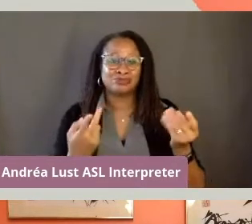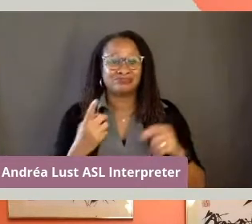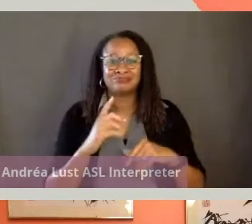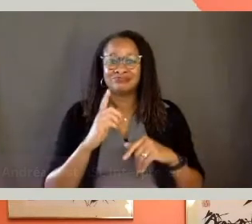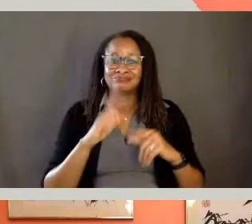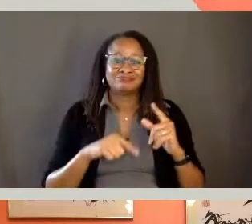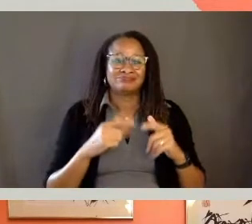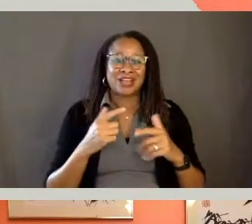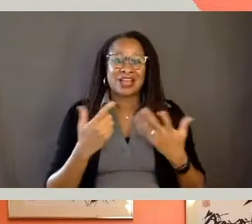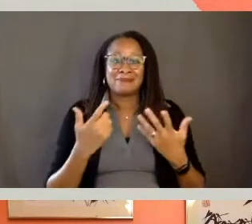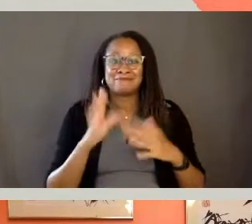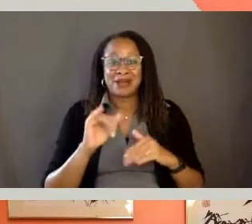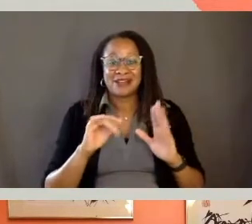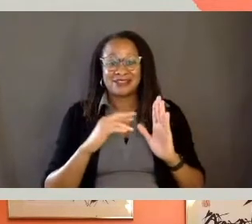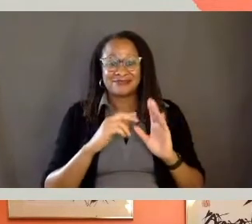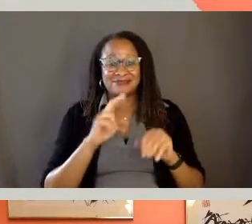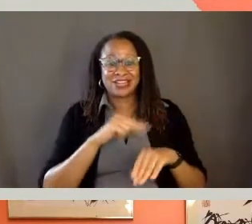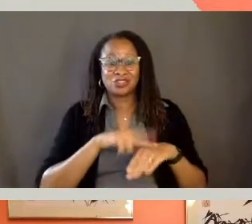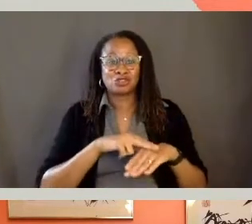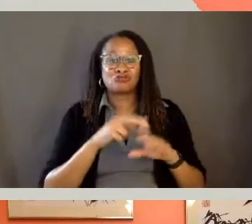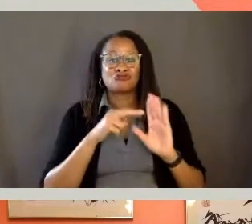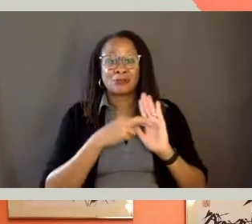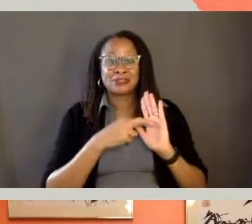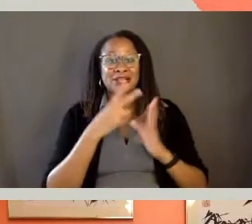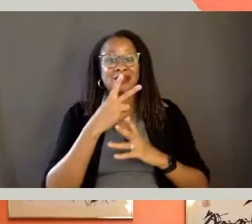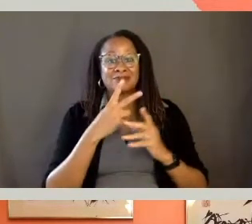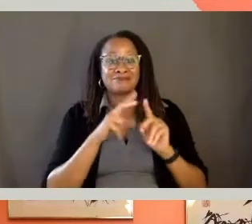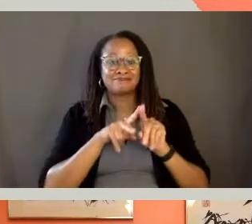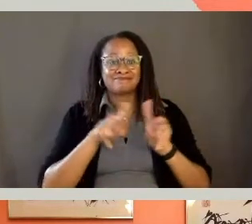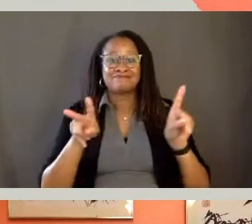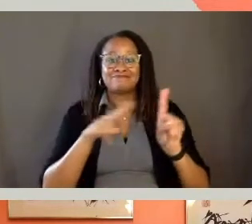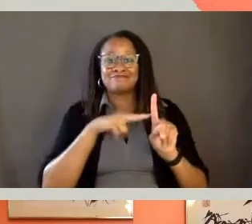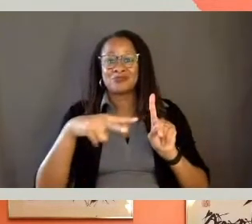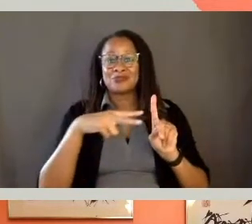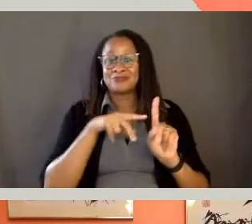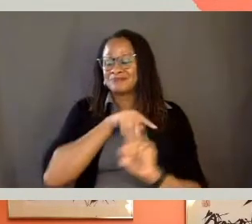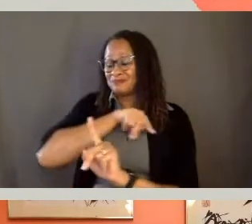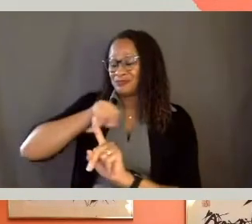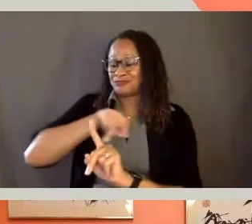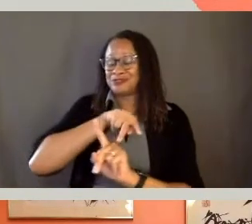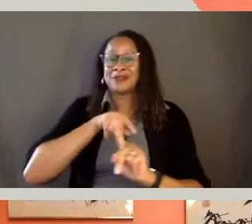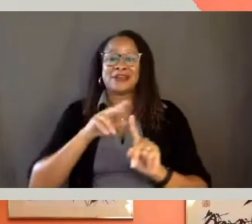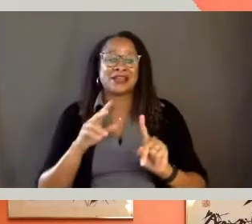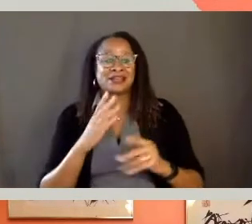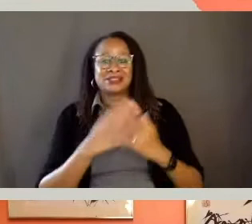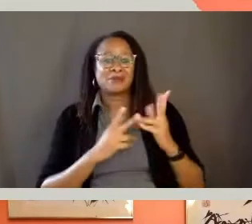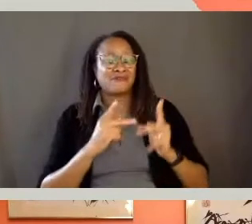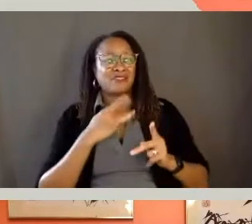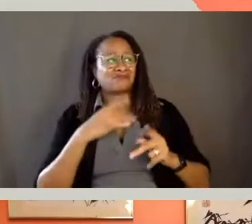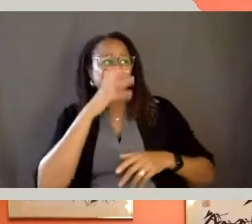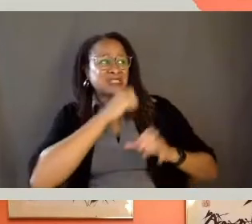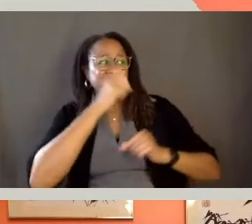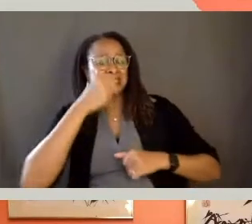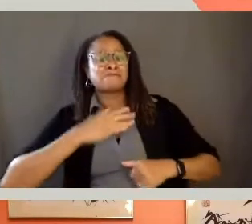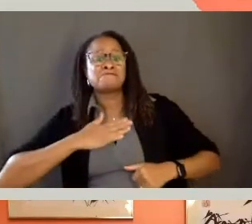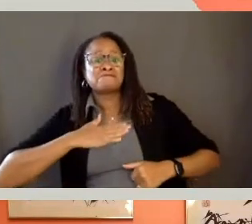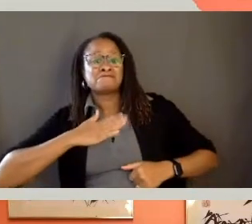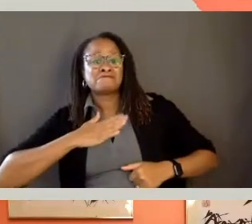representing different viewpoints in the film like there are gonna be some who feel like their views are not represented properly,